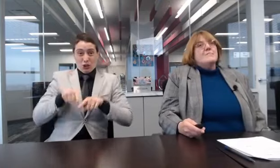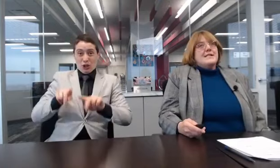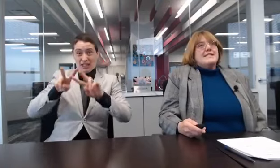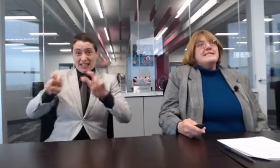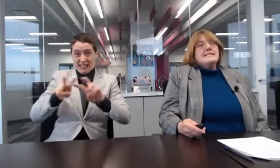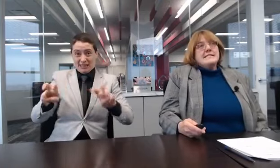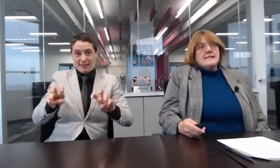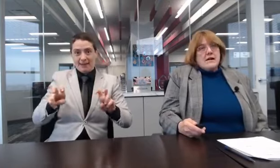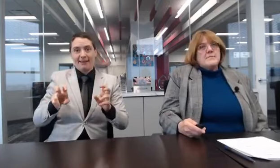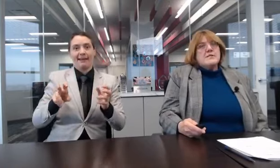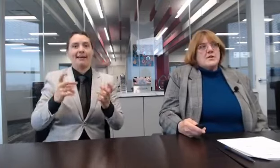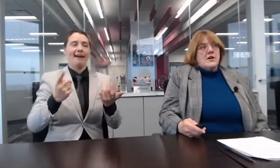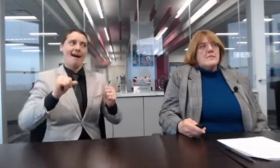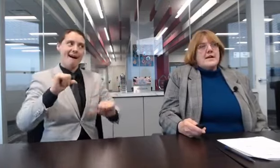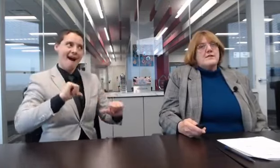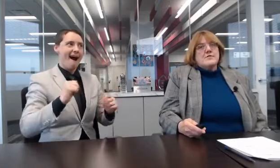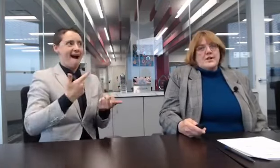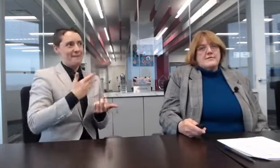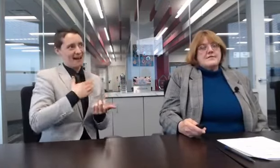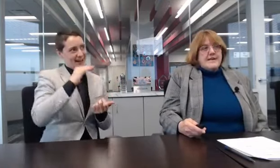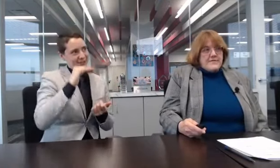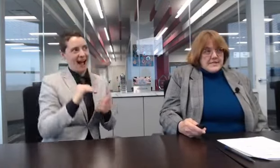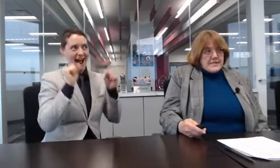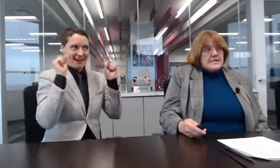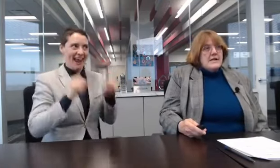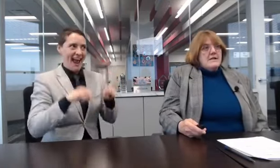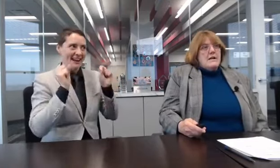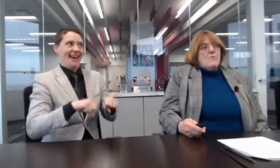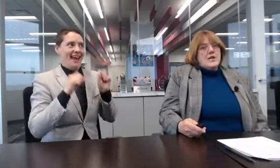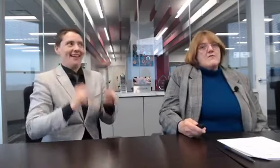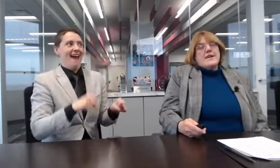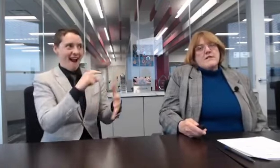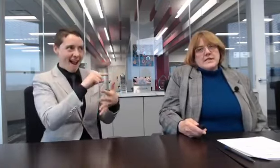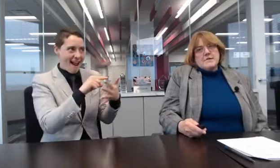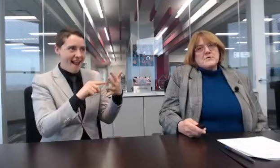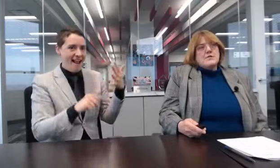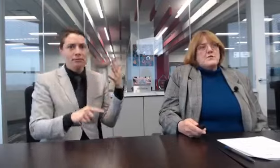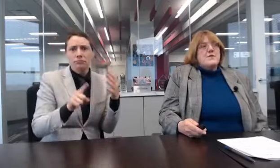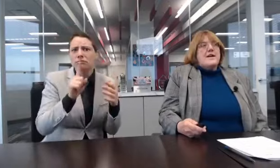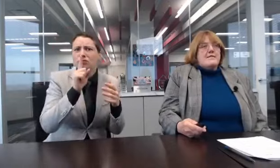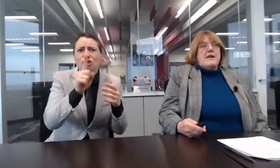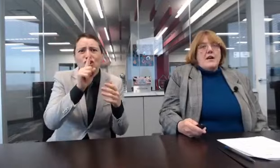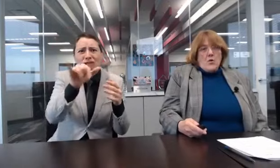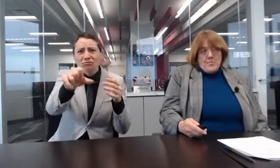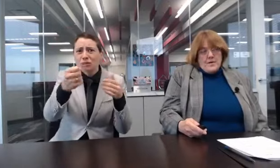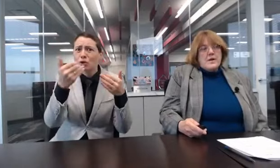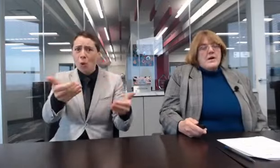But this is the time to talk about your child's deficits. What are they unable to do without help?